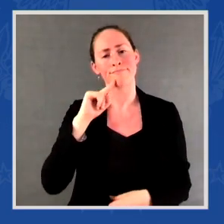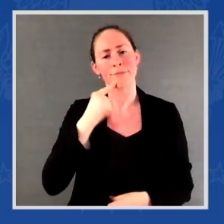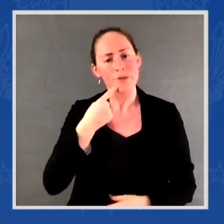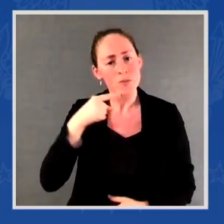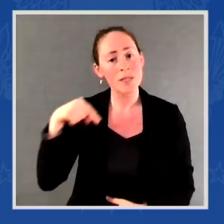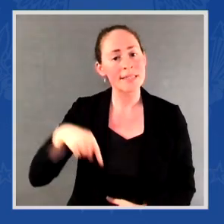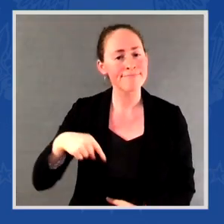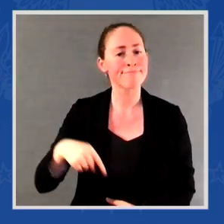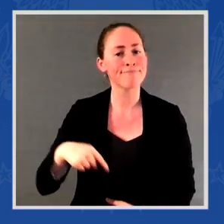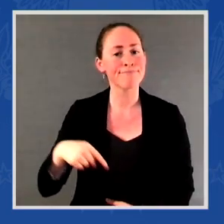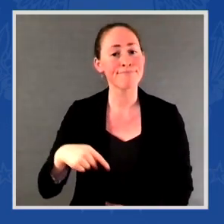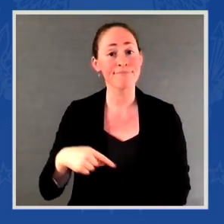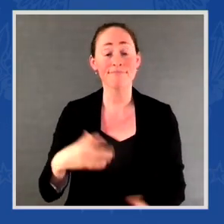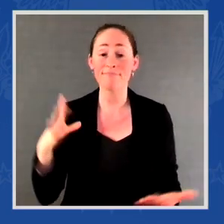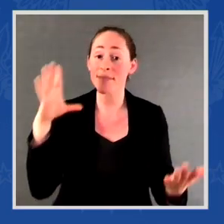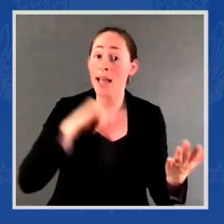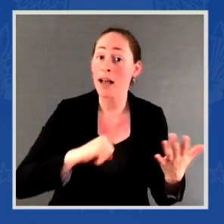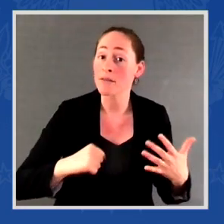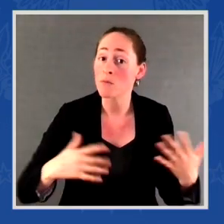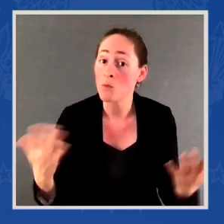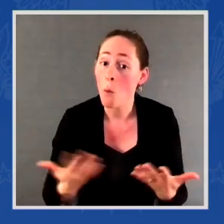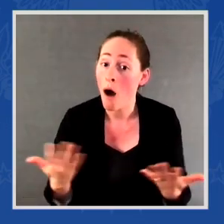There've been lives lost all around the world.